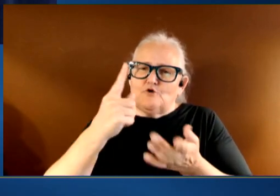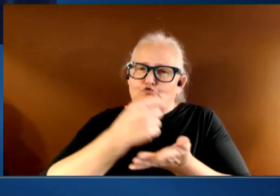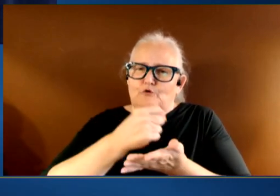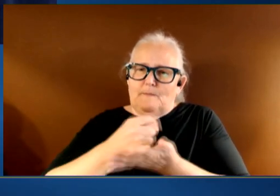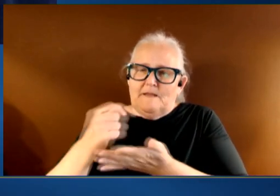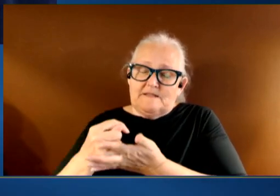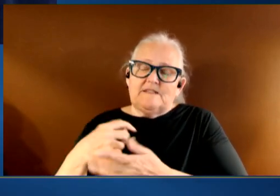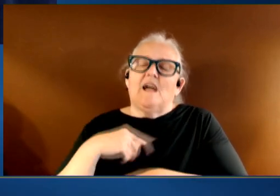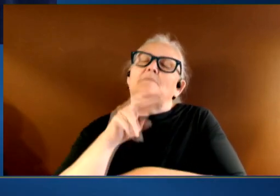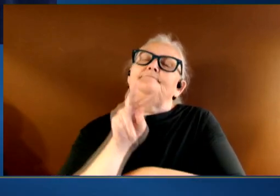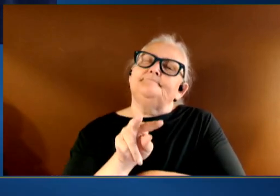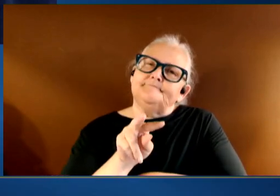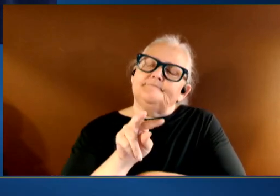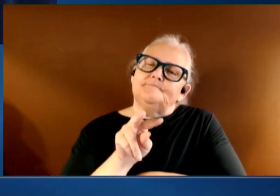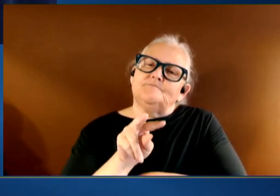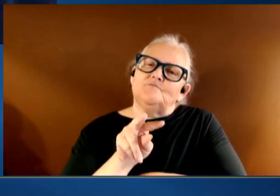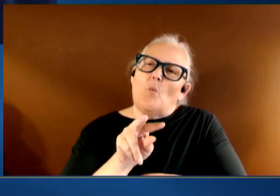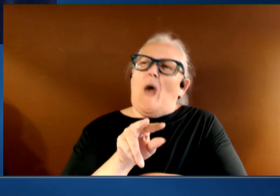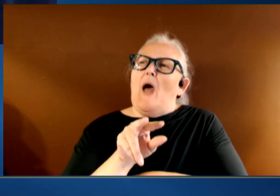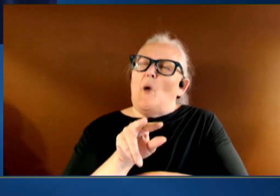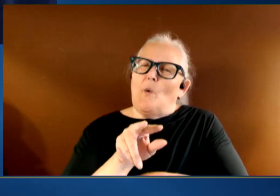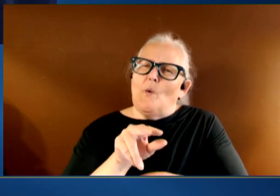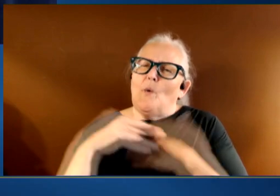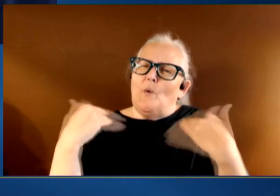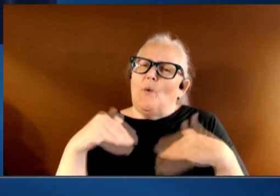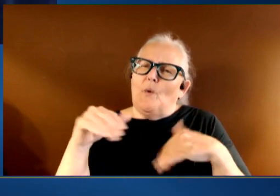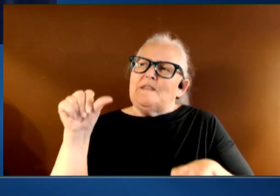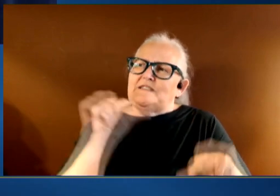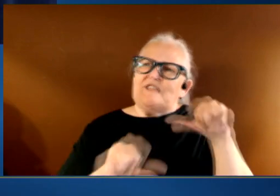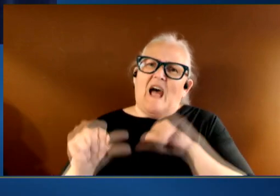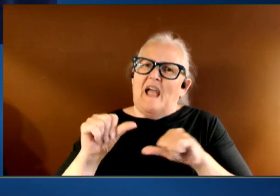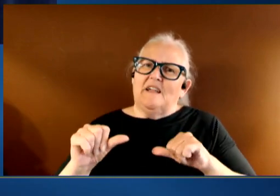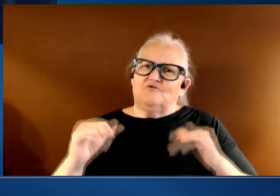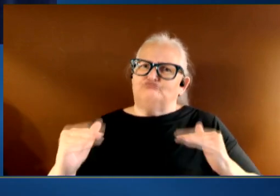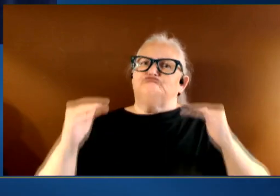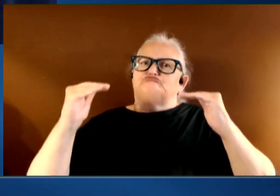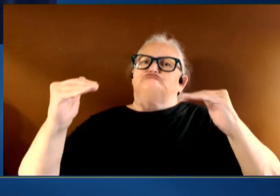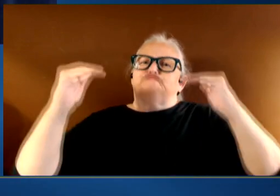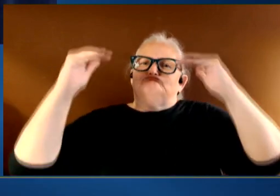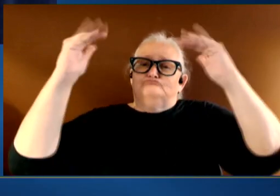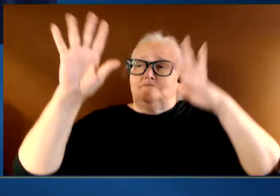you know, how advanced the science has become. You know, 100 years ago, if somebody said, oh yeah,